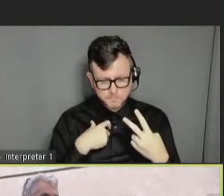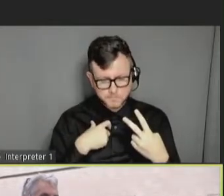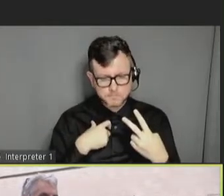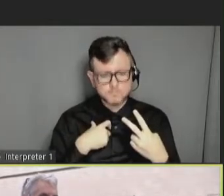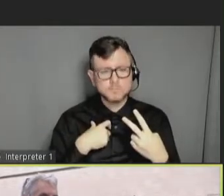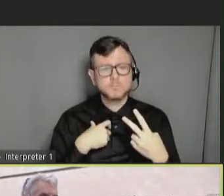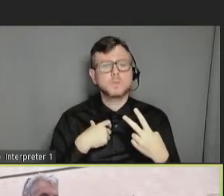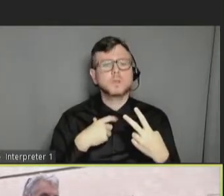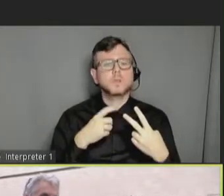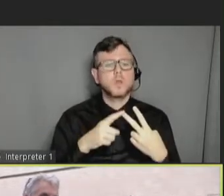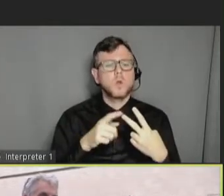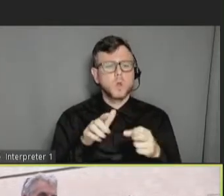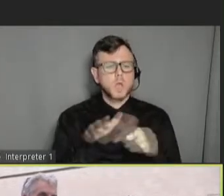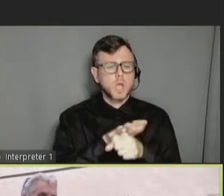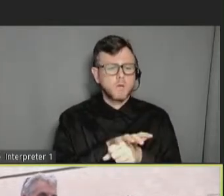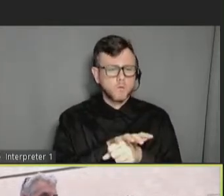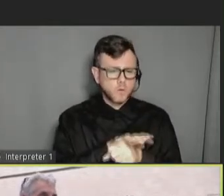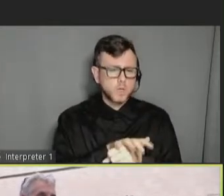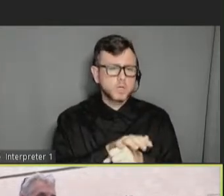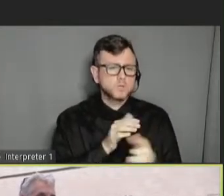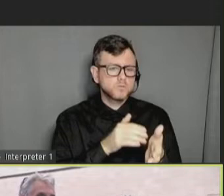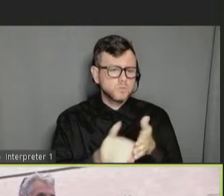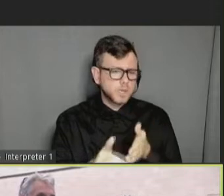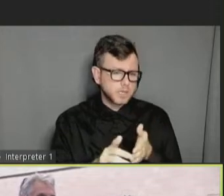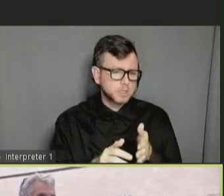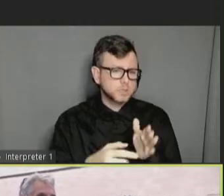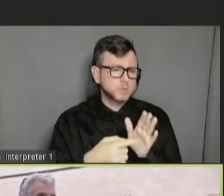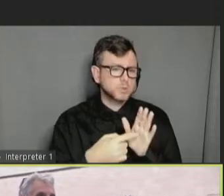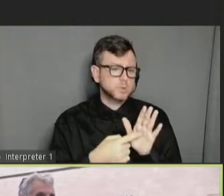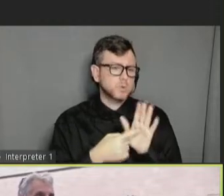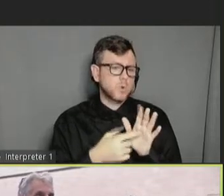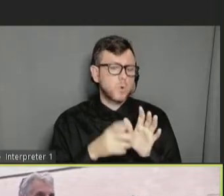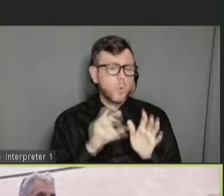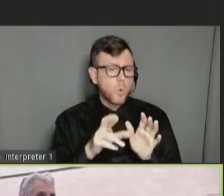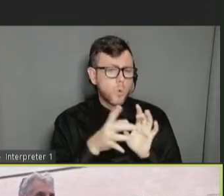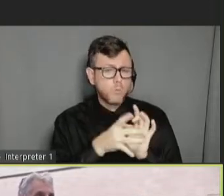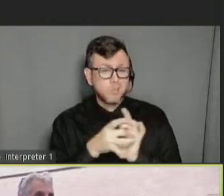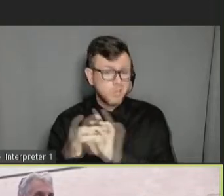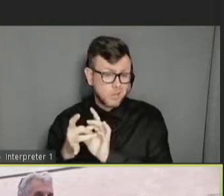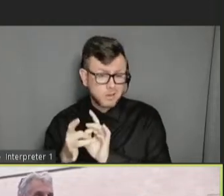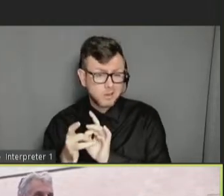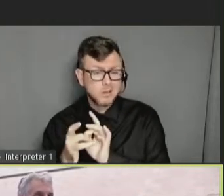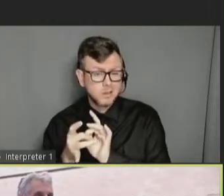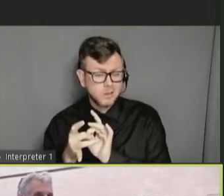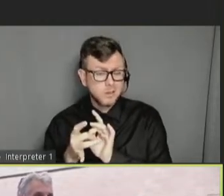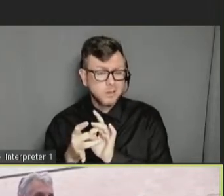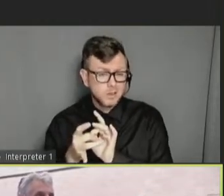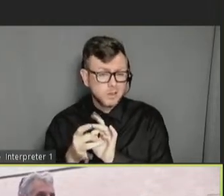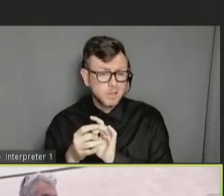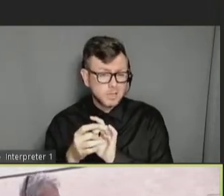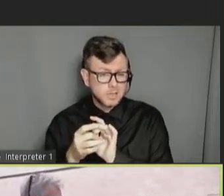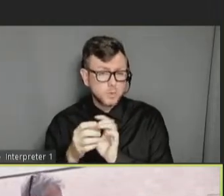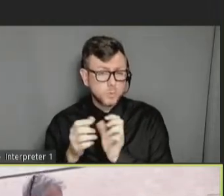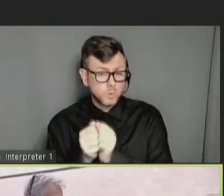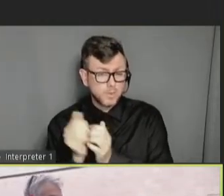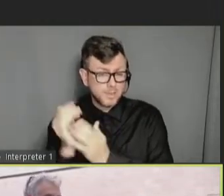rates reflected in -- or correlated -- either reflected in or correlated with the index?